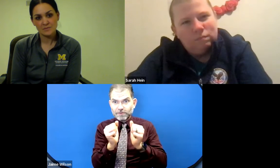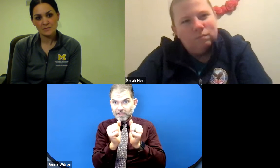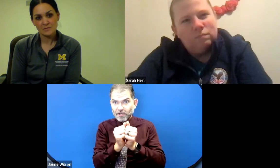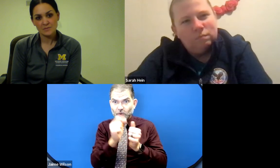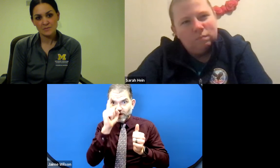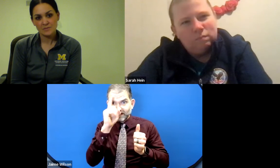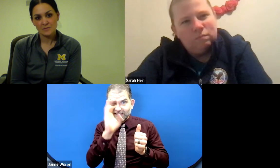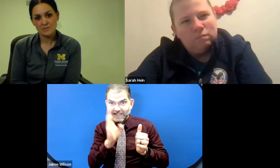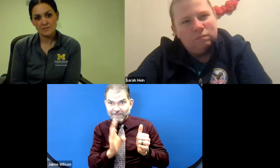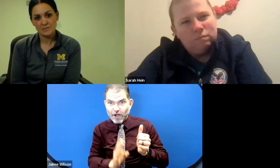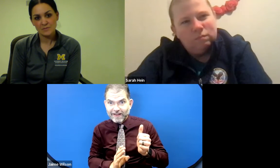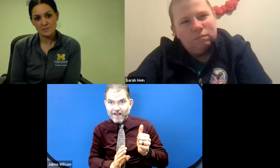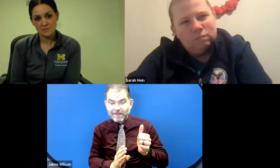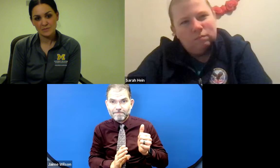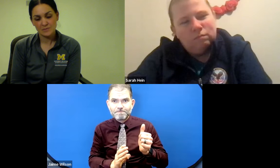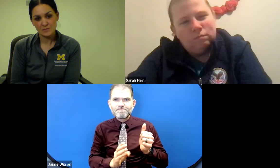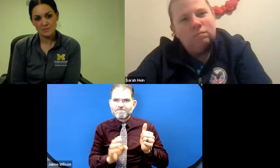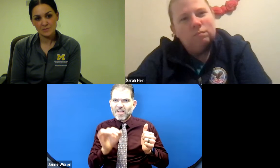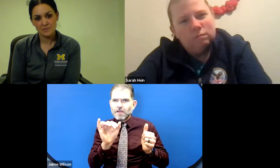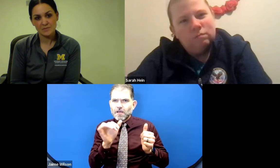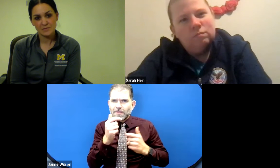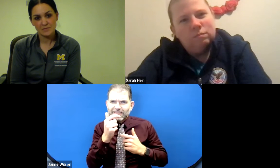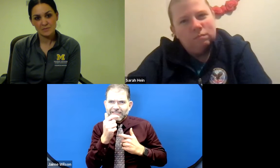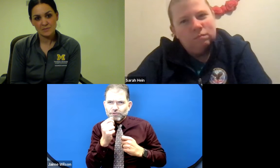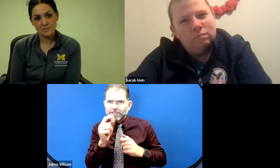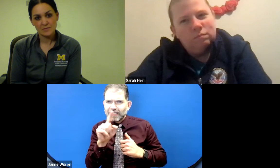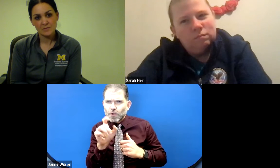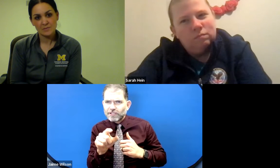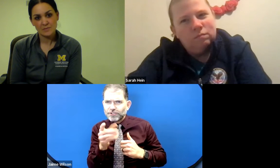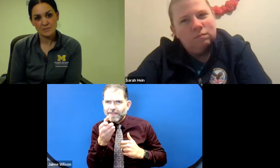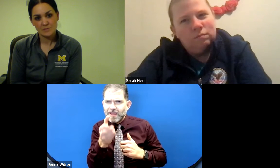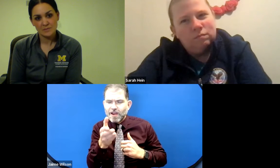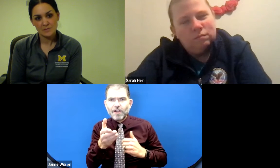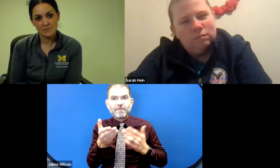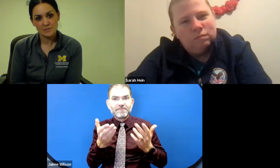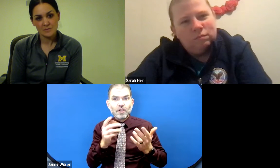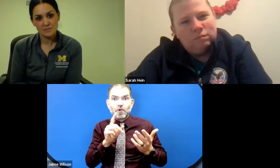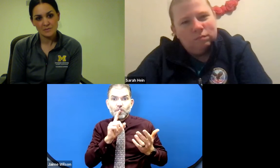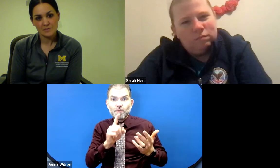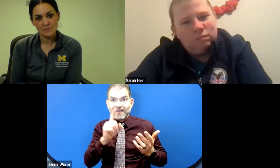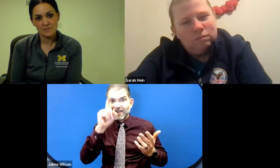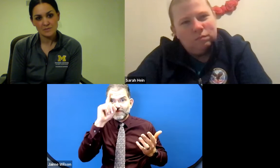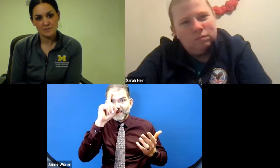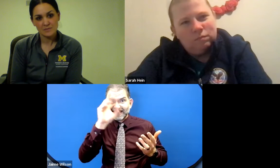ASL Interpreter: or is misdiagnosed as gets a friend here? ASL Interpreter: Interesting question right there.